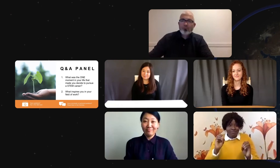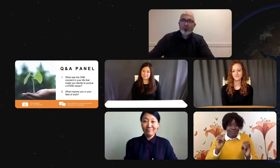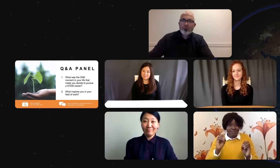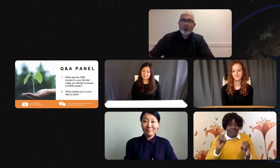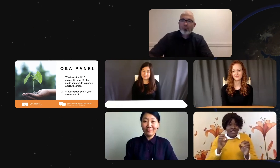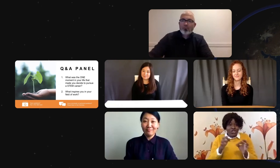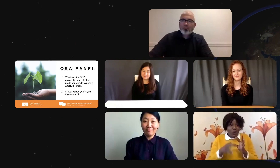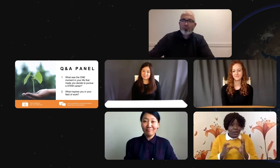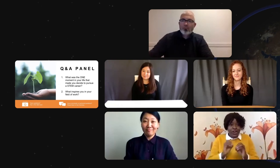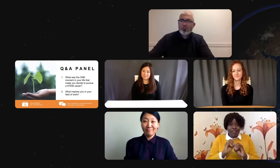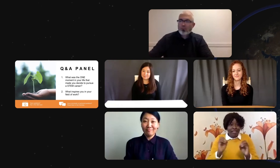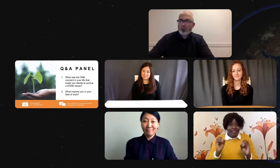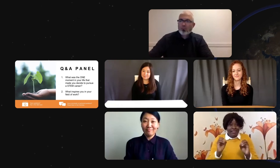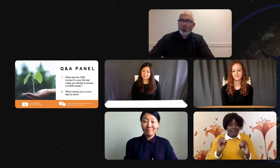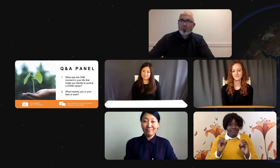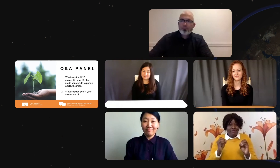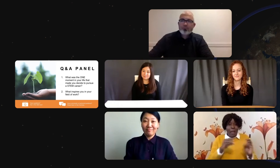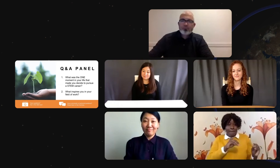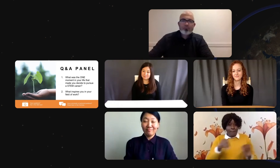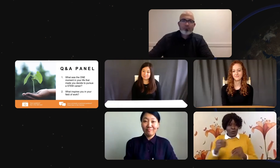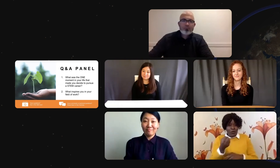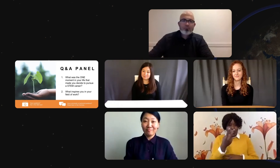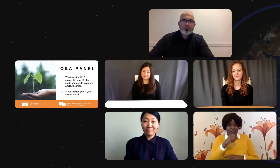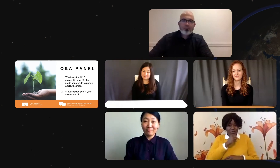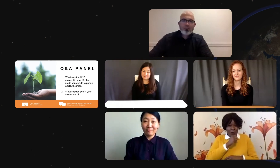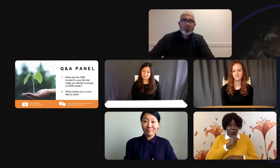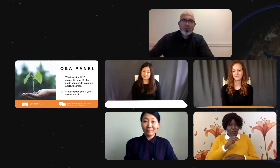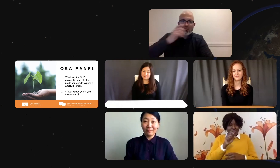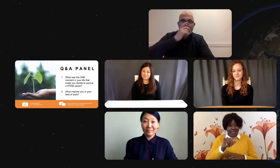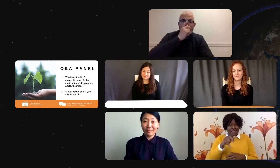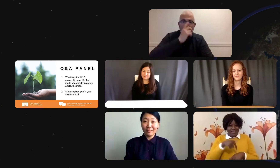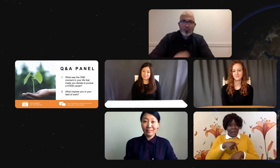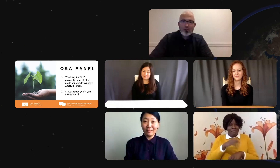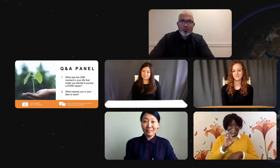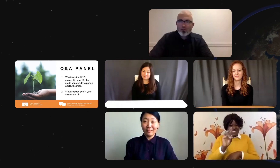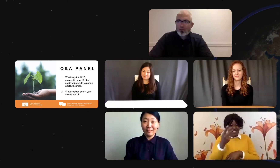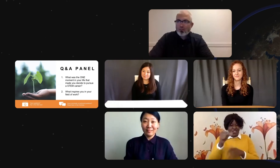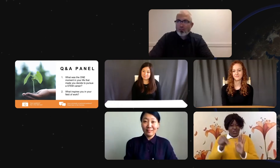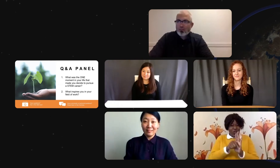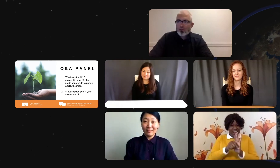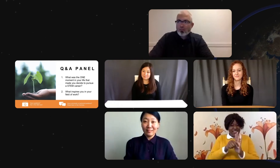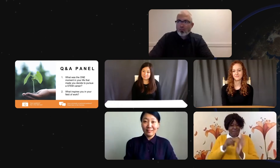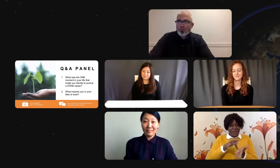No interpreter, nothing. I was 12ish at that time.